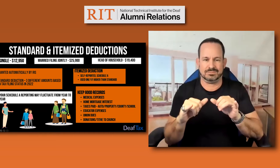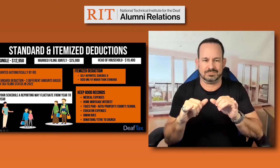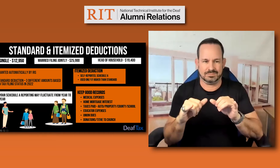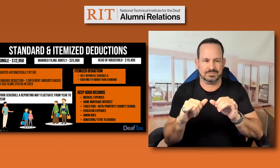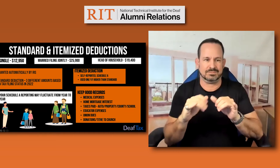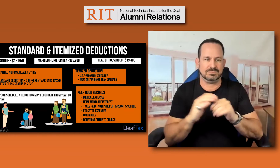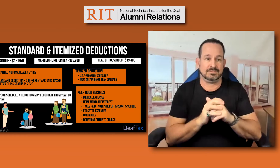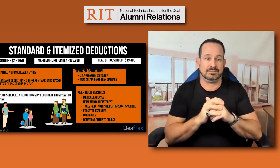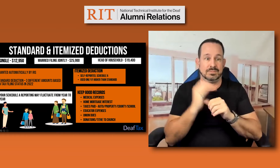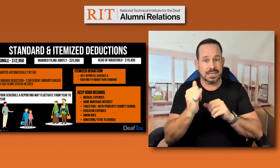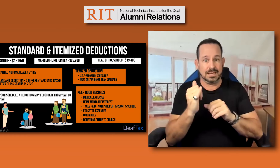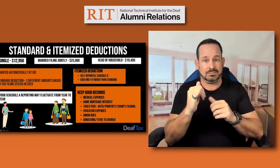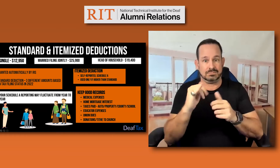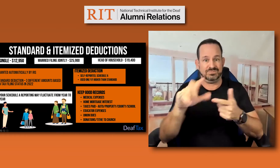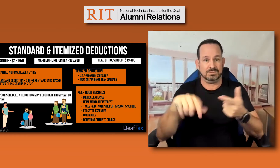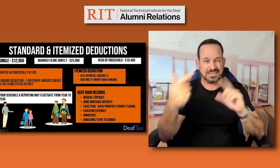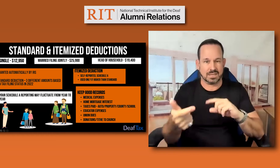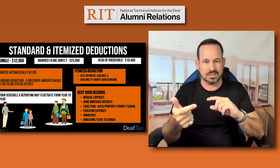Everyone does qualify for that standard deduction.